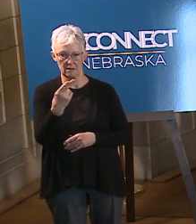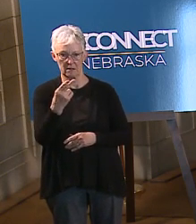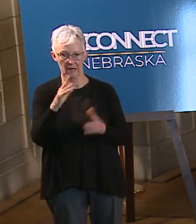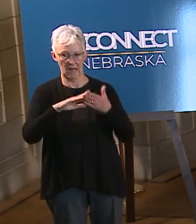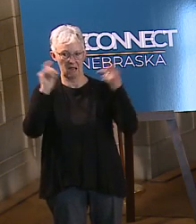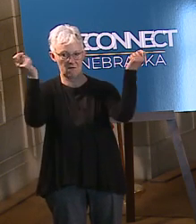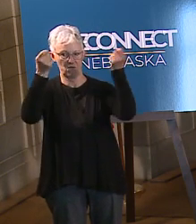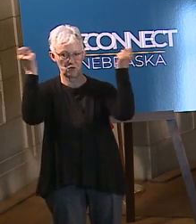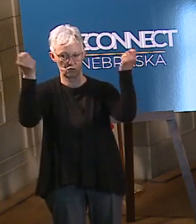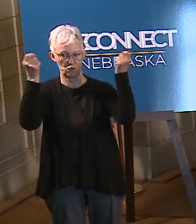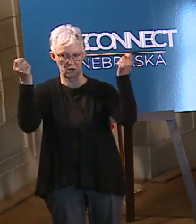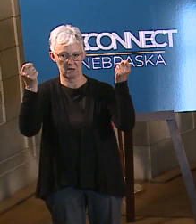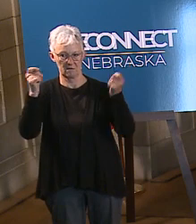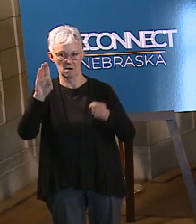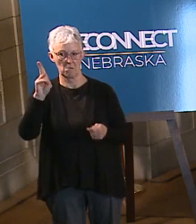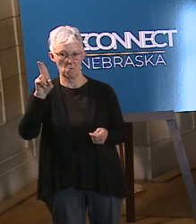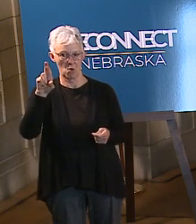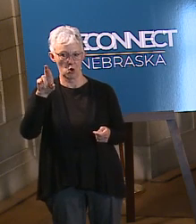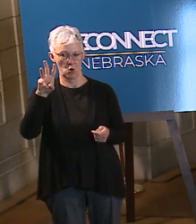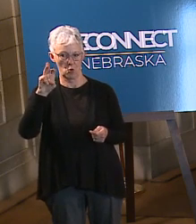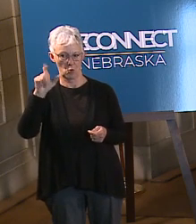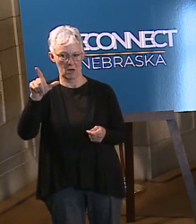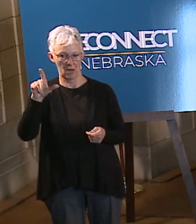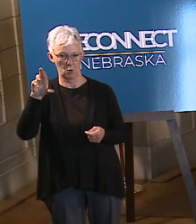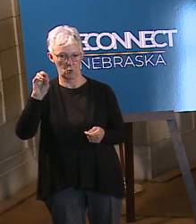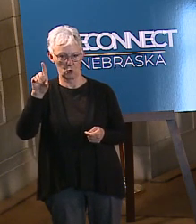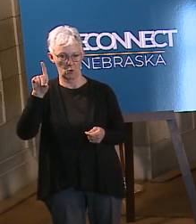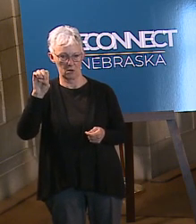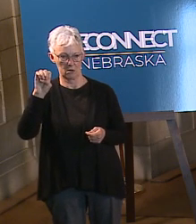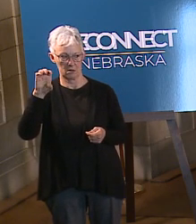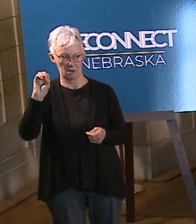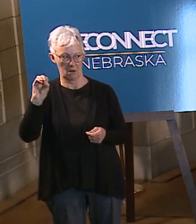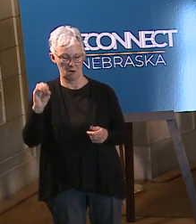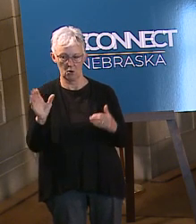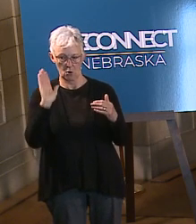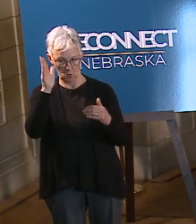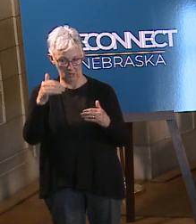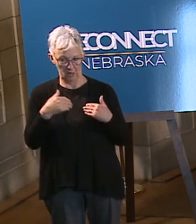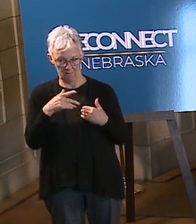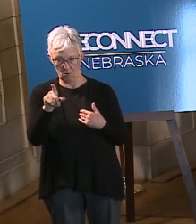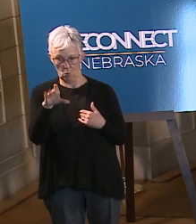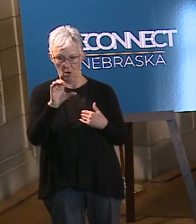HIGHLIGHTING THERE WITH REGARD TO ALL THE GREAT EVENTS, LIKE